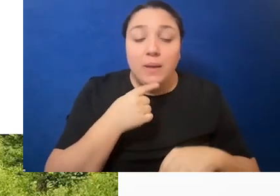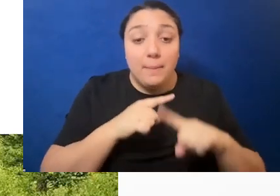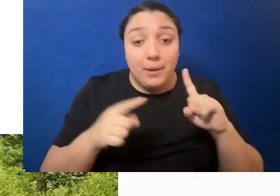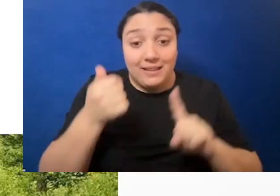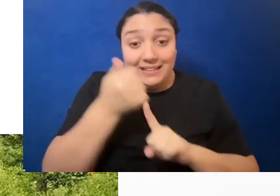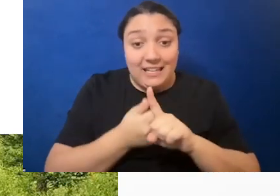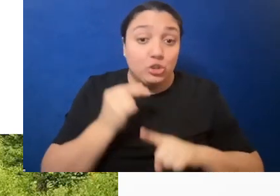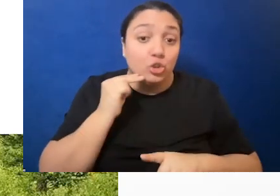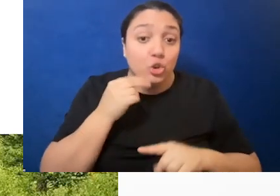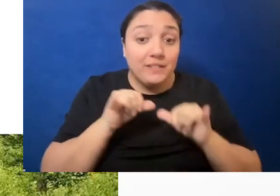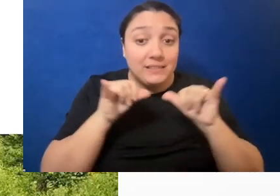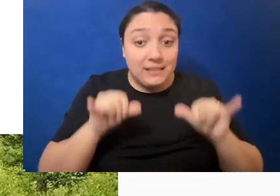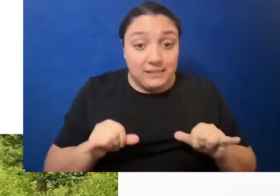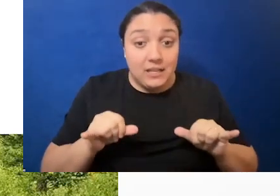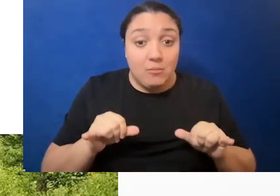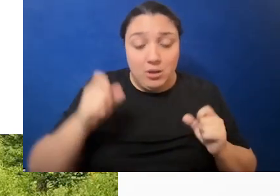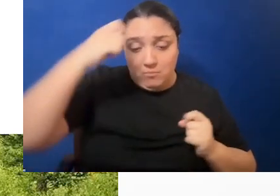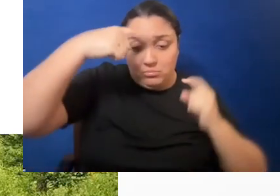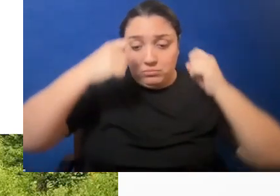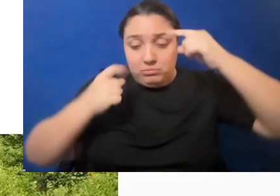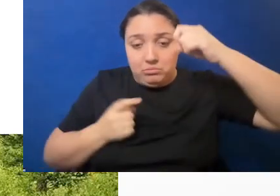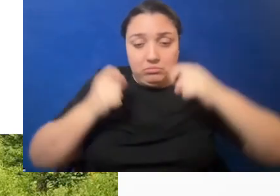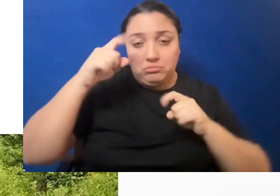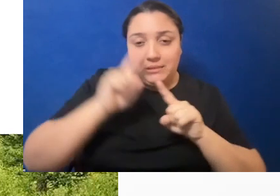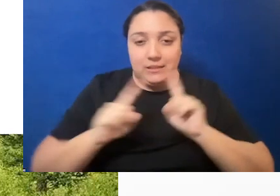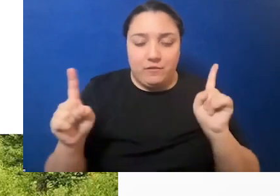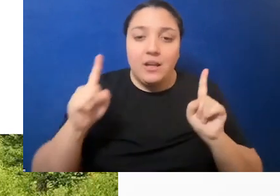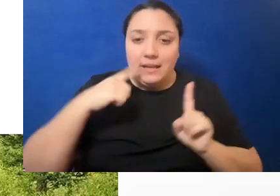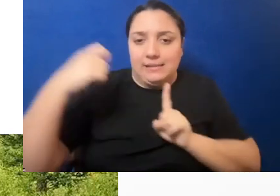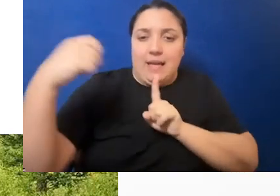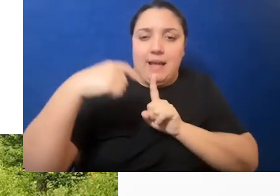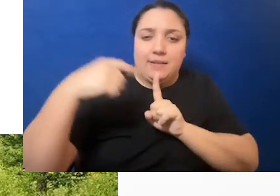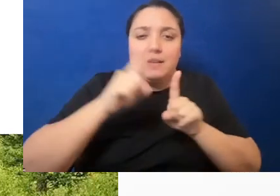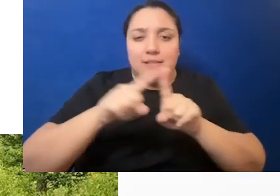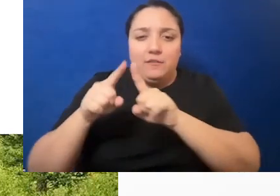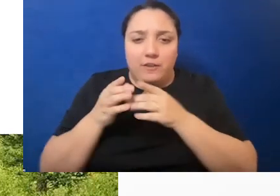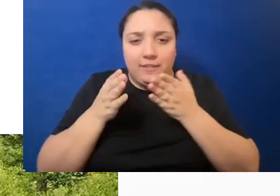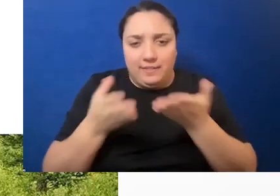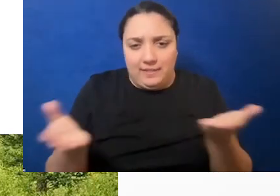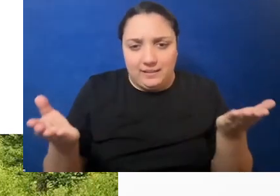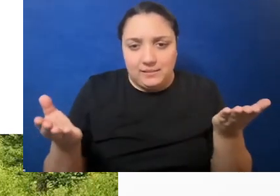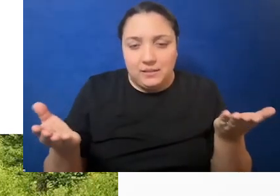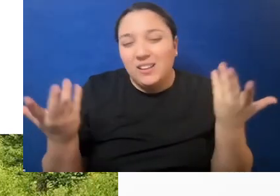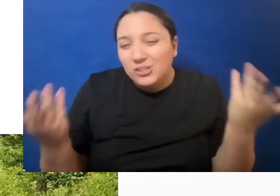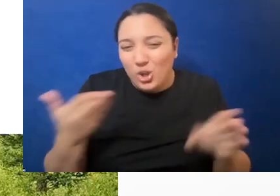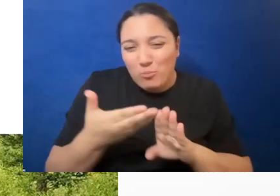ARE WIRED DIFFERENTLY AND ACTIVATED BY DIFFERENT THINGS. BEFORE THE PANDEMIC, THE STUDENTS WERE ALREADY ANXIOUS.